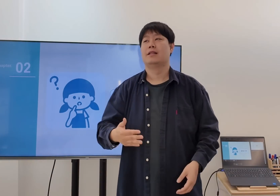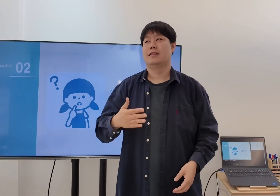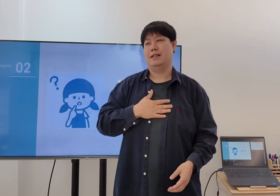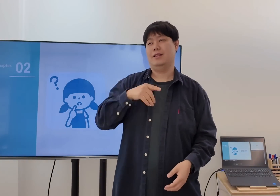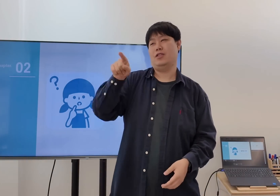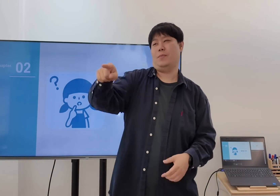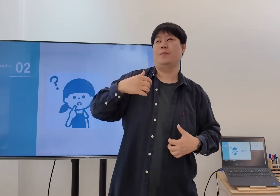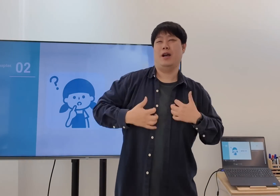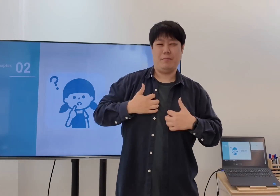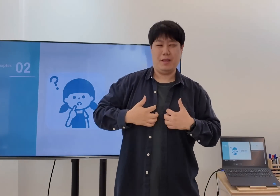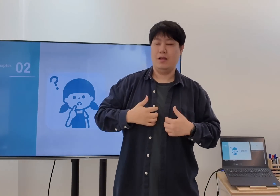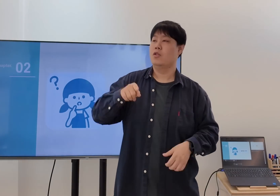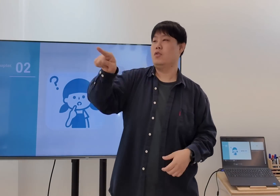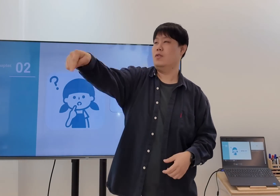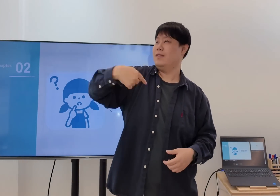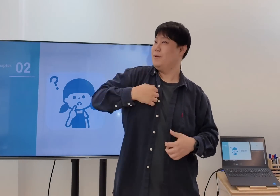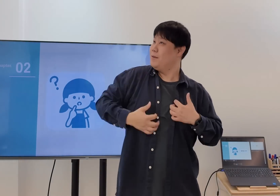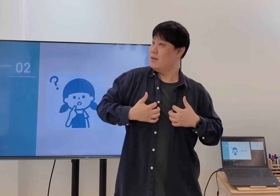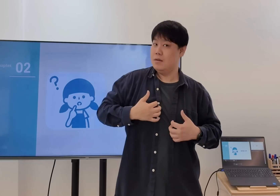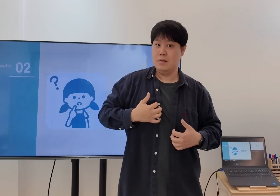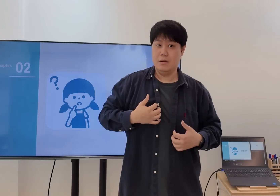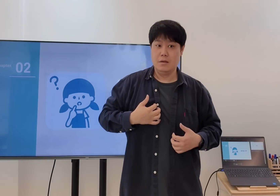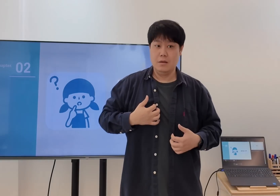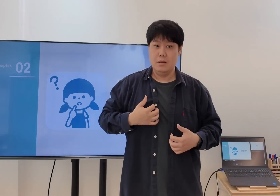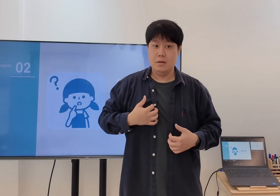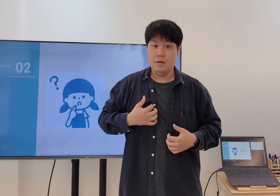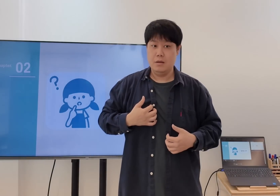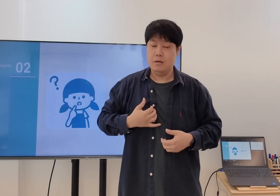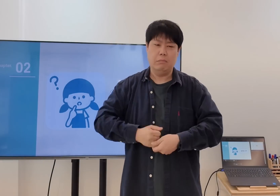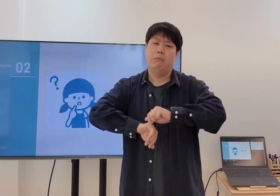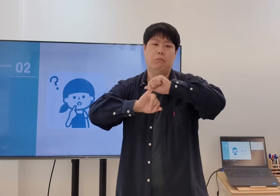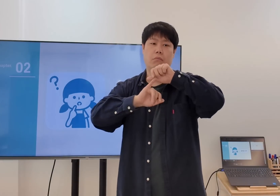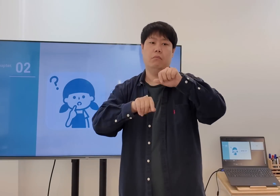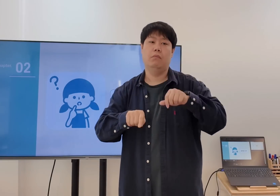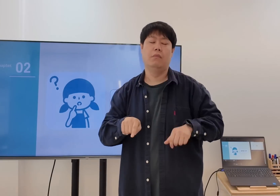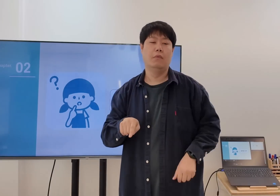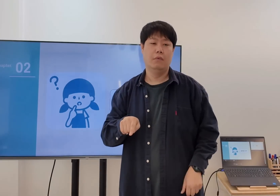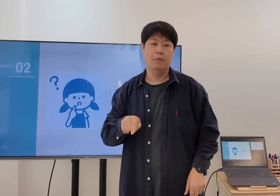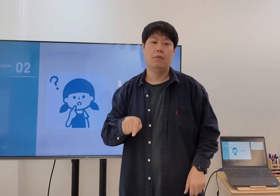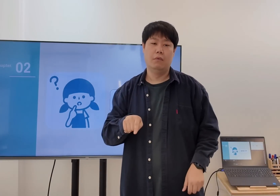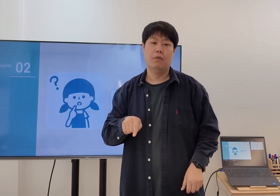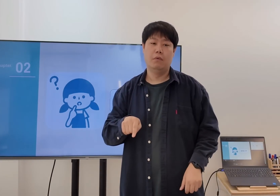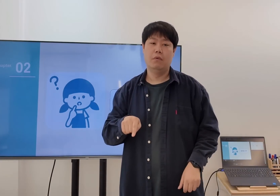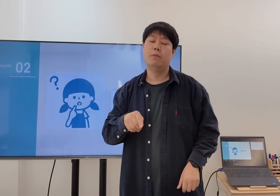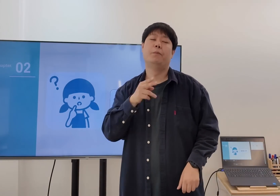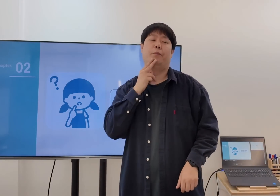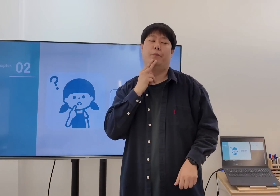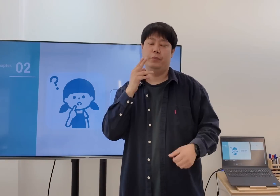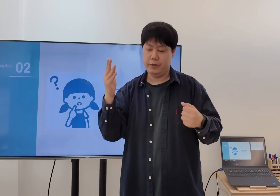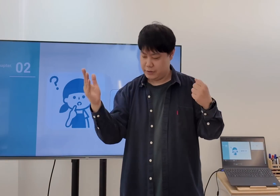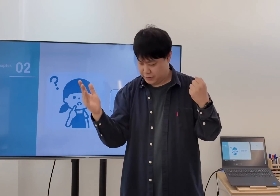I am nice to meet you, you are nice to meet me, ugh? That's not right.